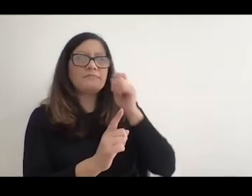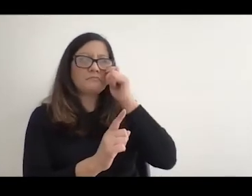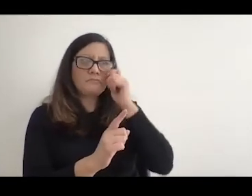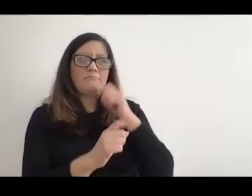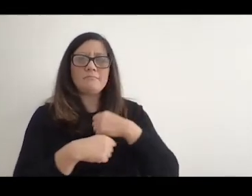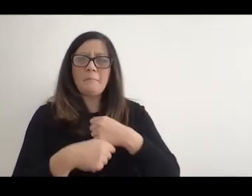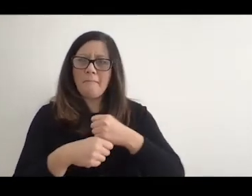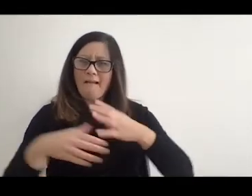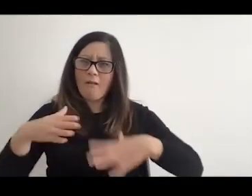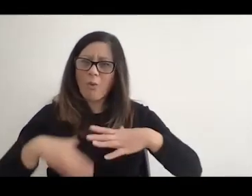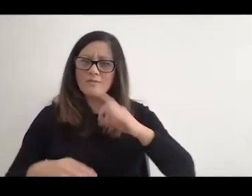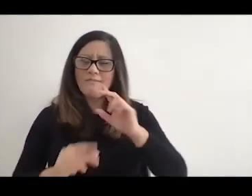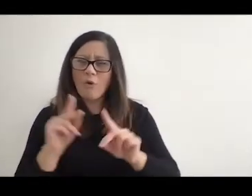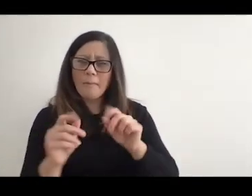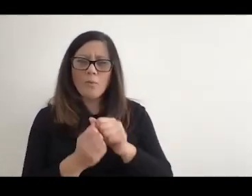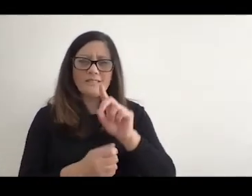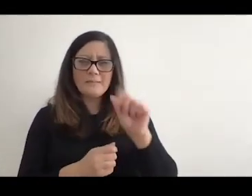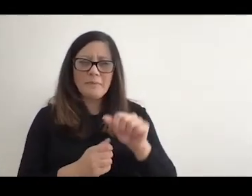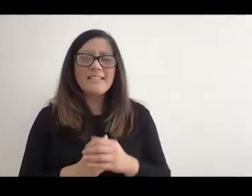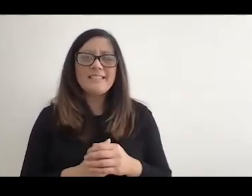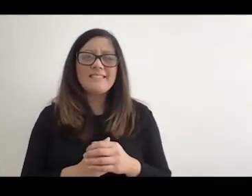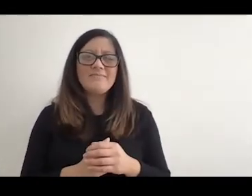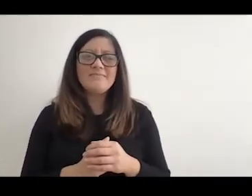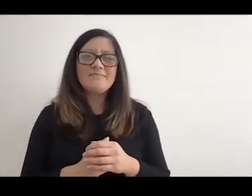doing this work and even more exciting.